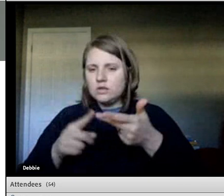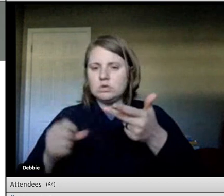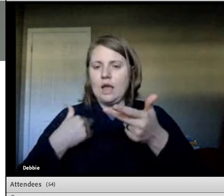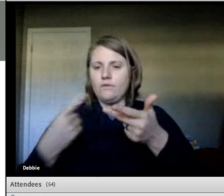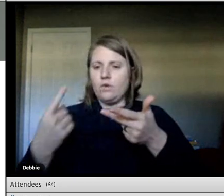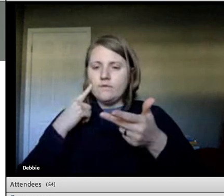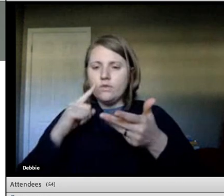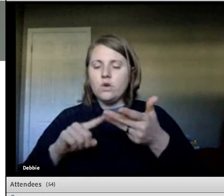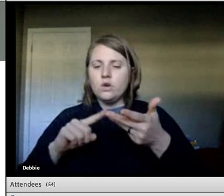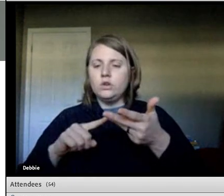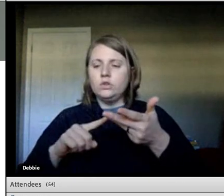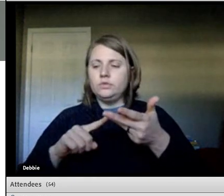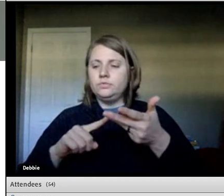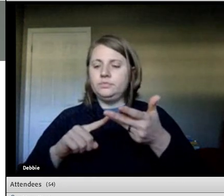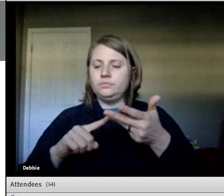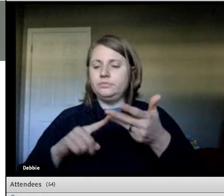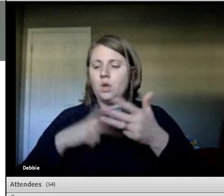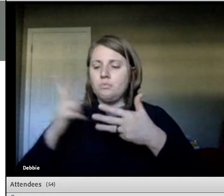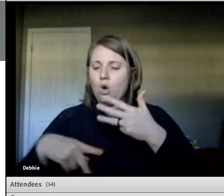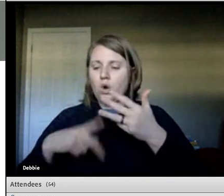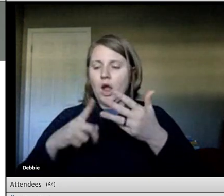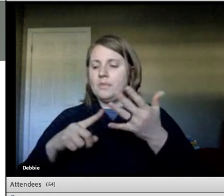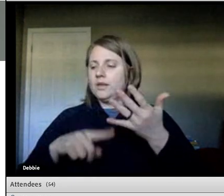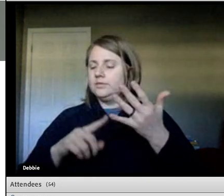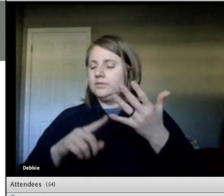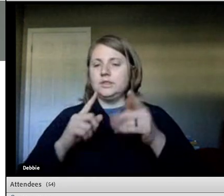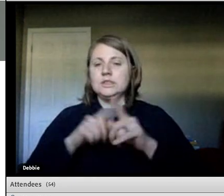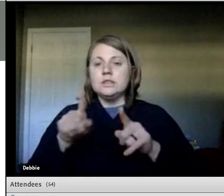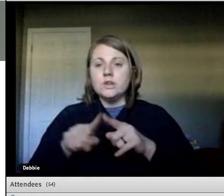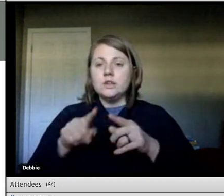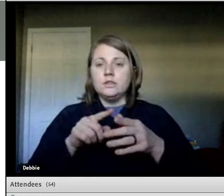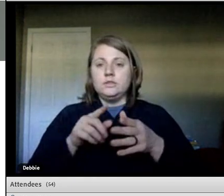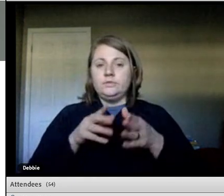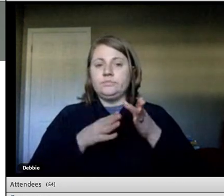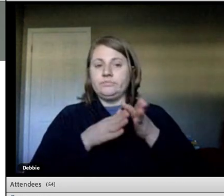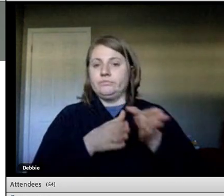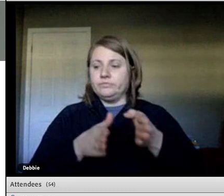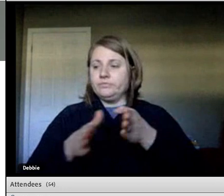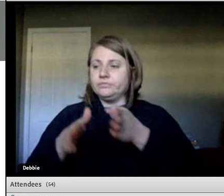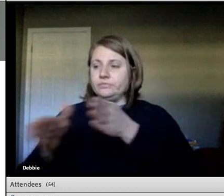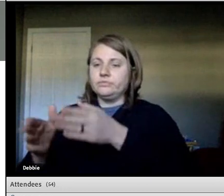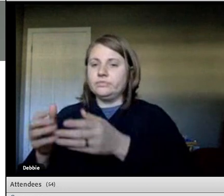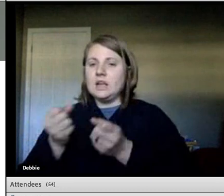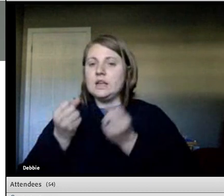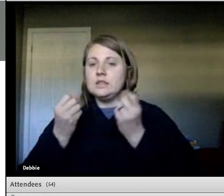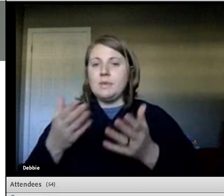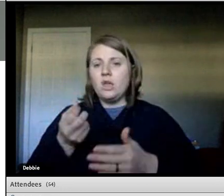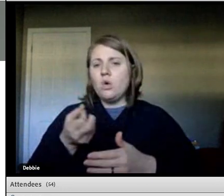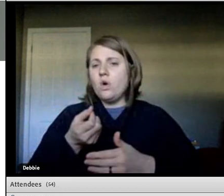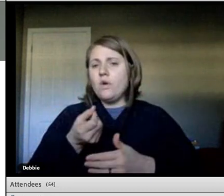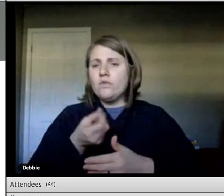We can have all these different channels, as many or as few HR staff resources, things like that,